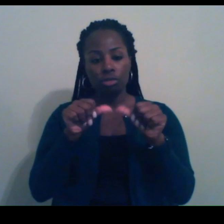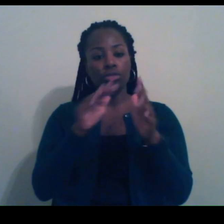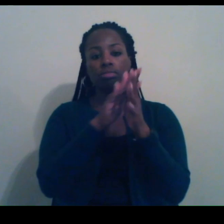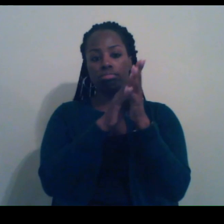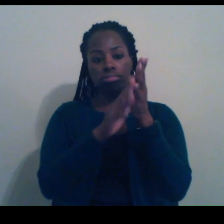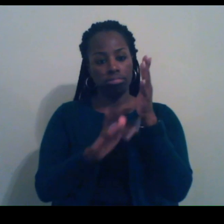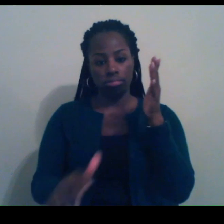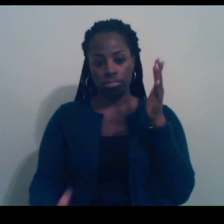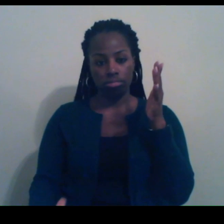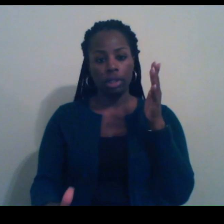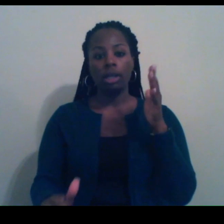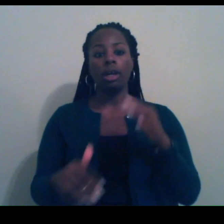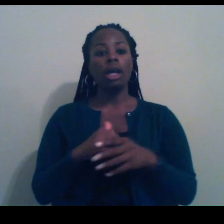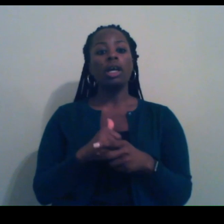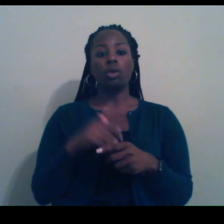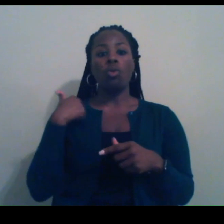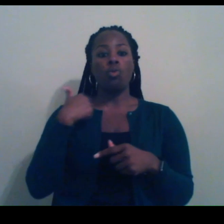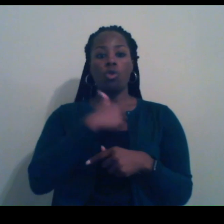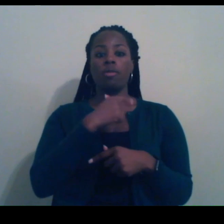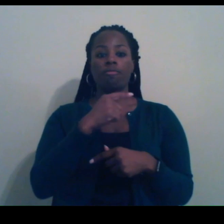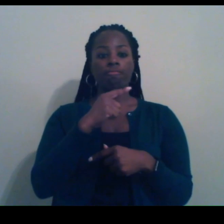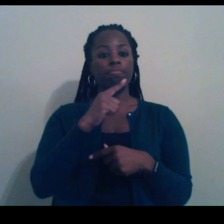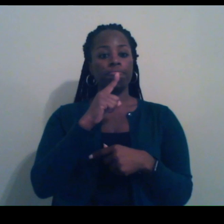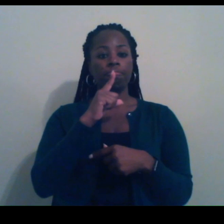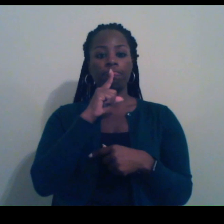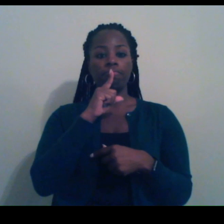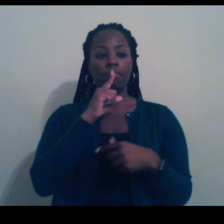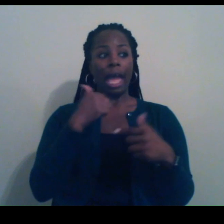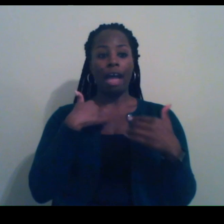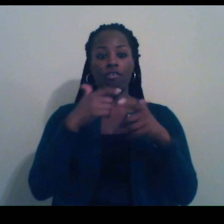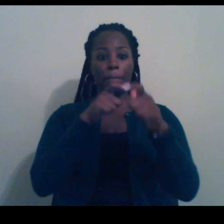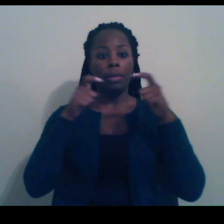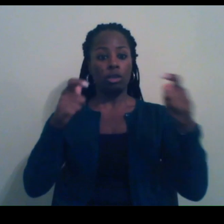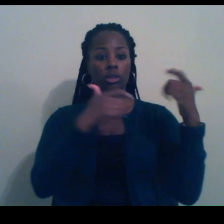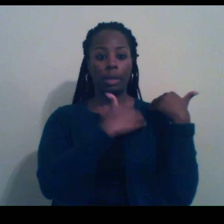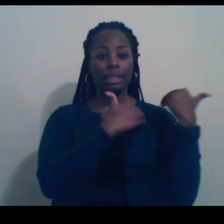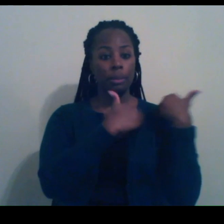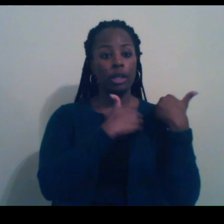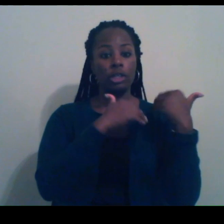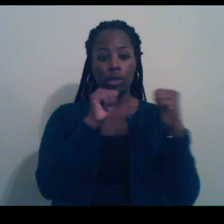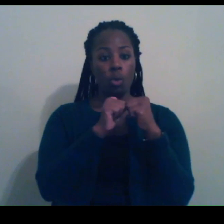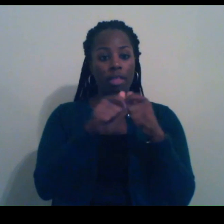very critical role in addressing the coronavirus we are responsible for